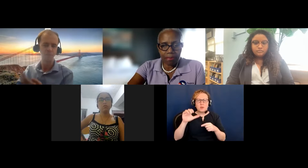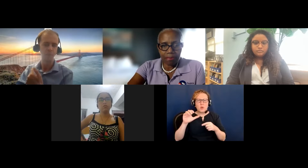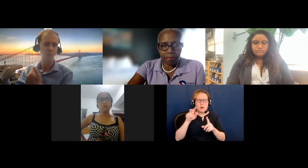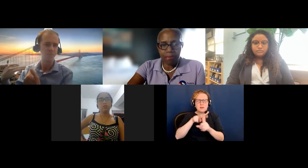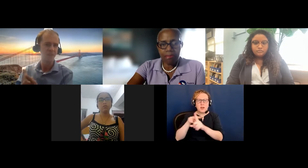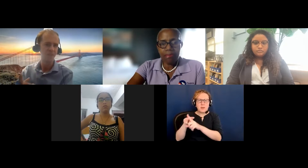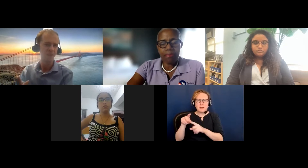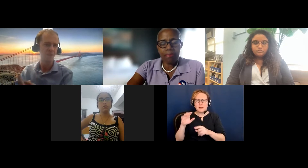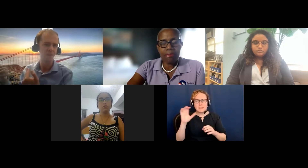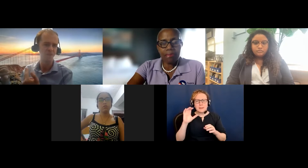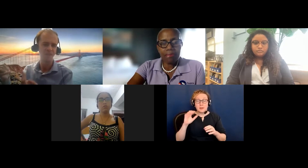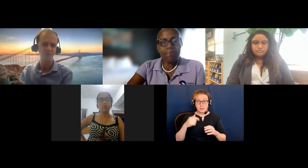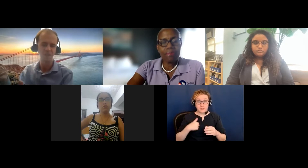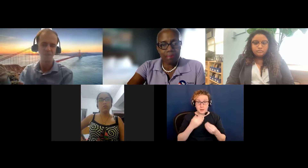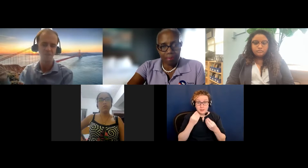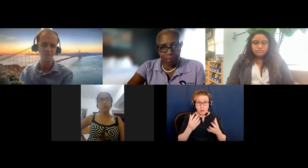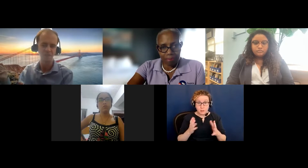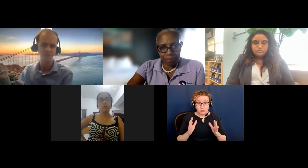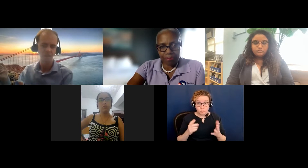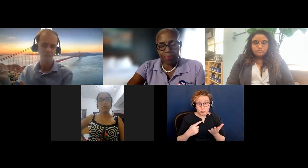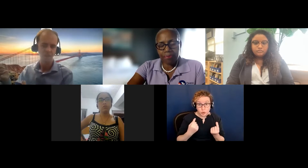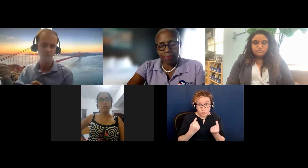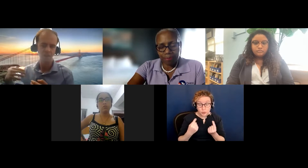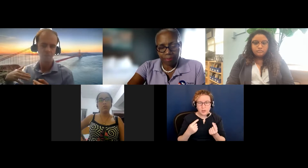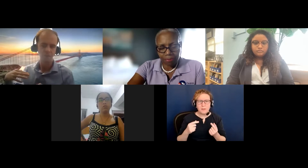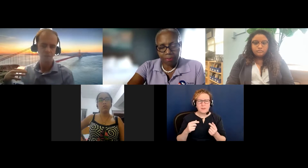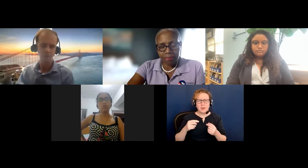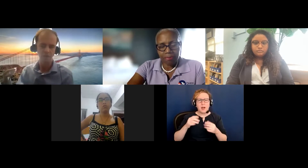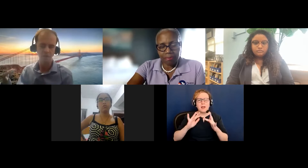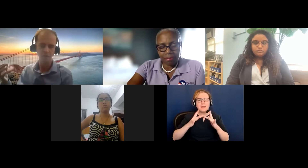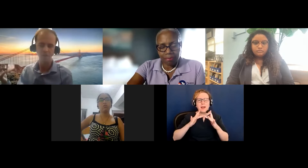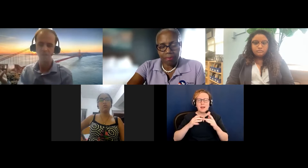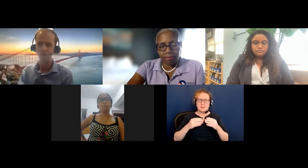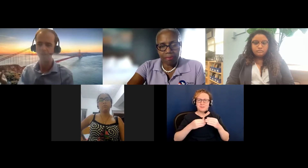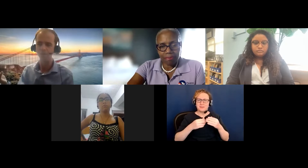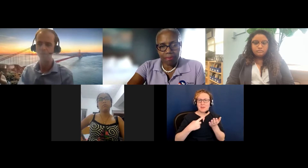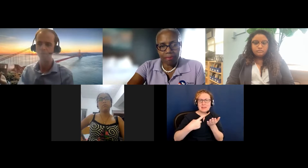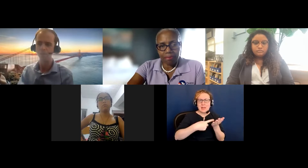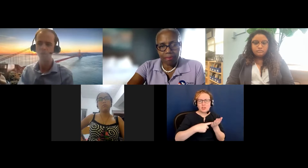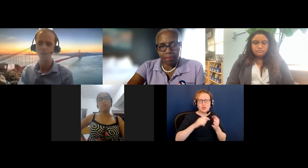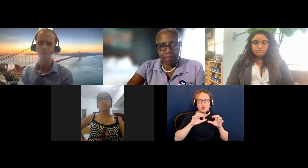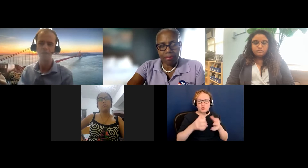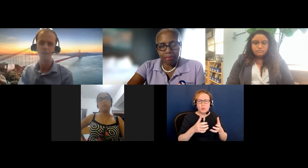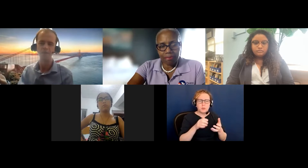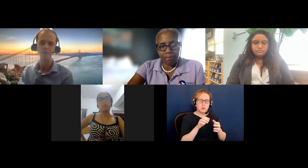forums and online discussions out there. I would be tryin, if I were going to do it